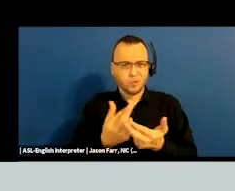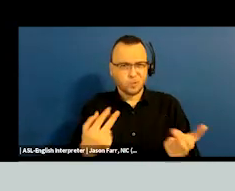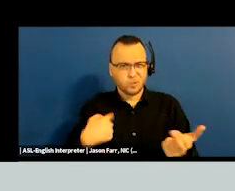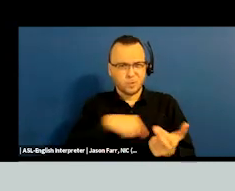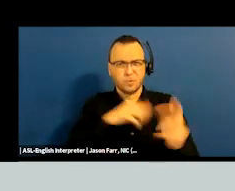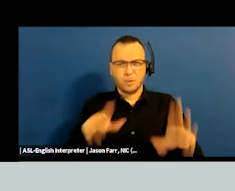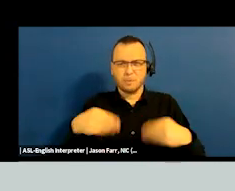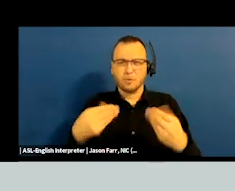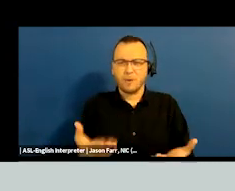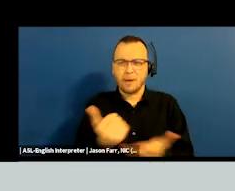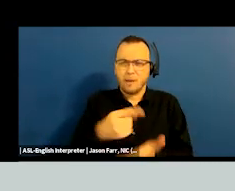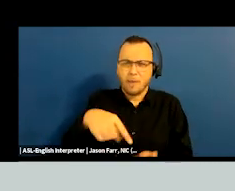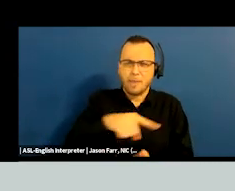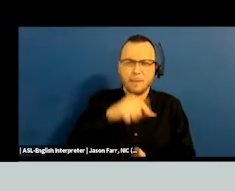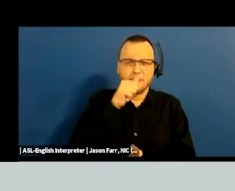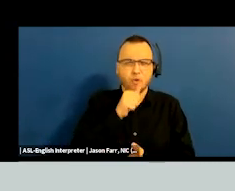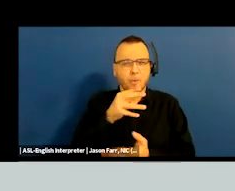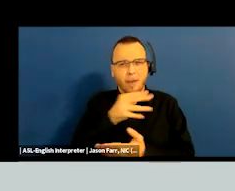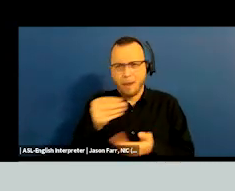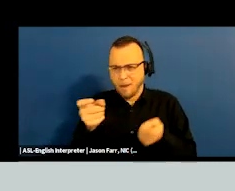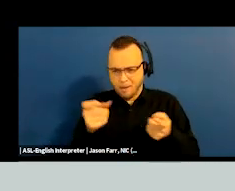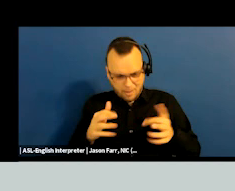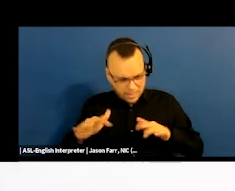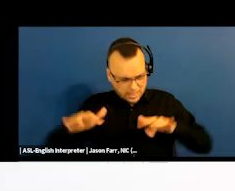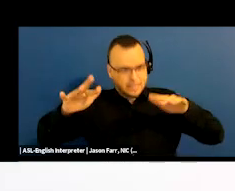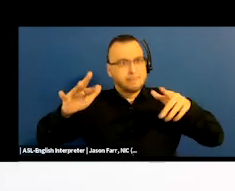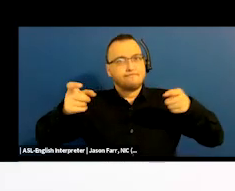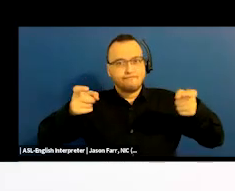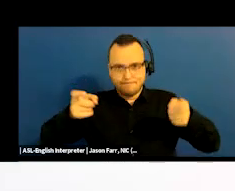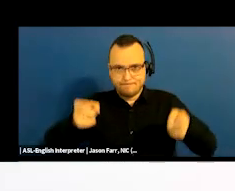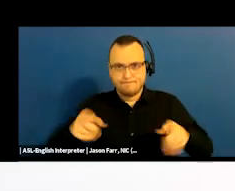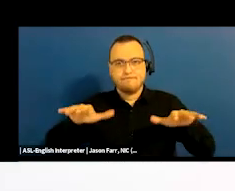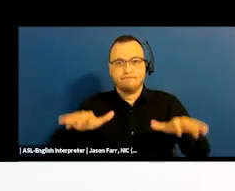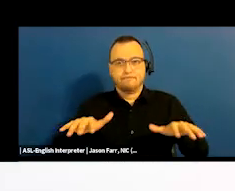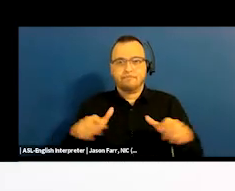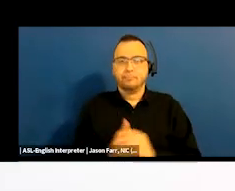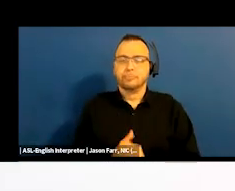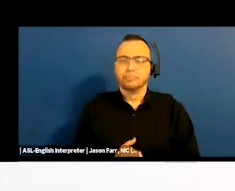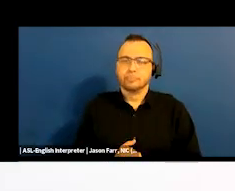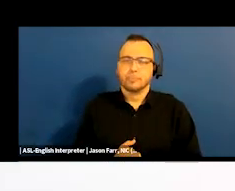So we do wanna keep in mind that we are a part of the trauma system as well